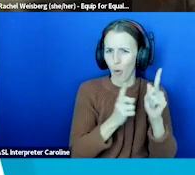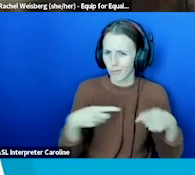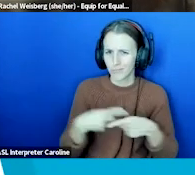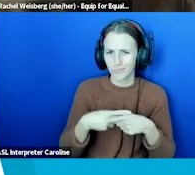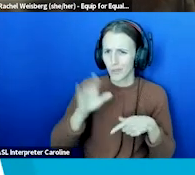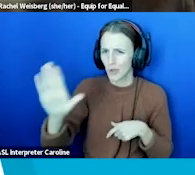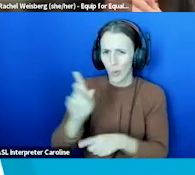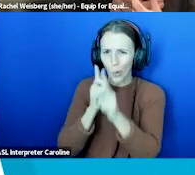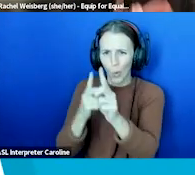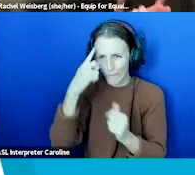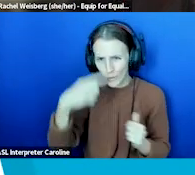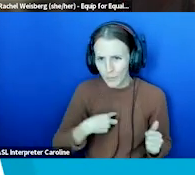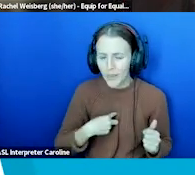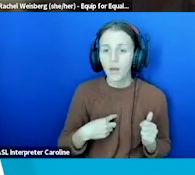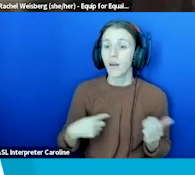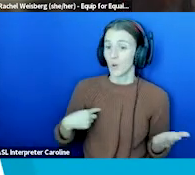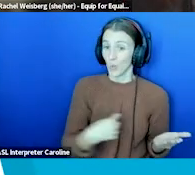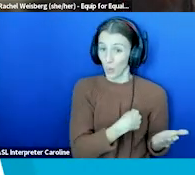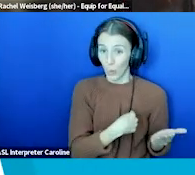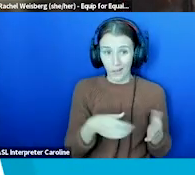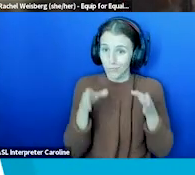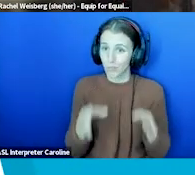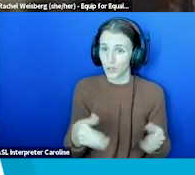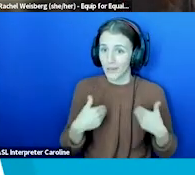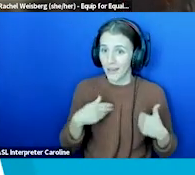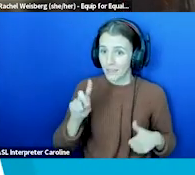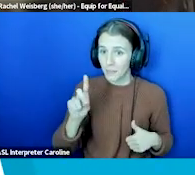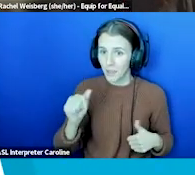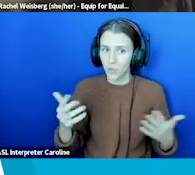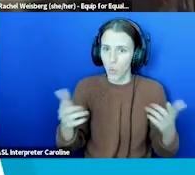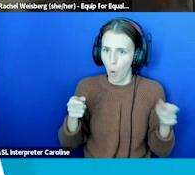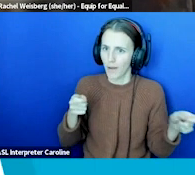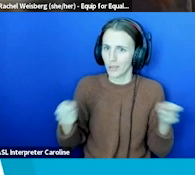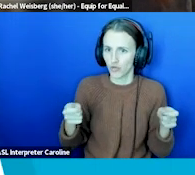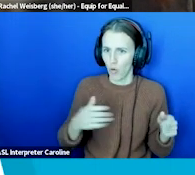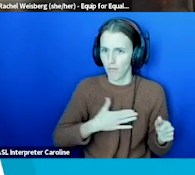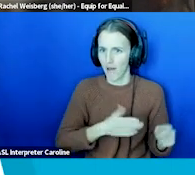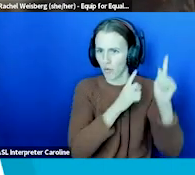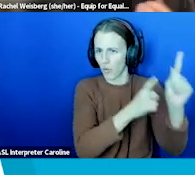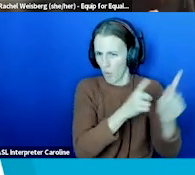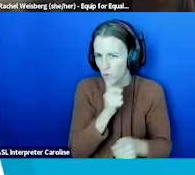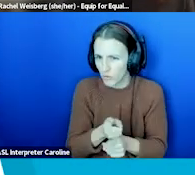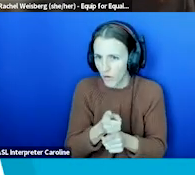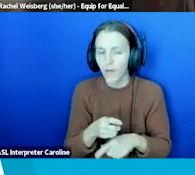OF WHAT THE IPE LOOKS LIKE. MAYBE THEY HAVE A DISAGREEMENT WITH